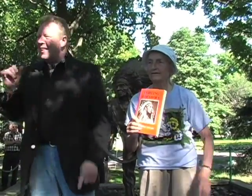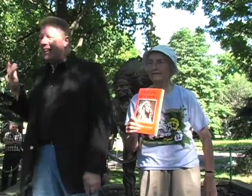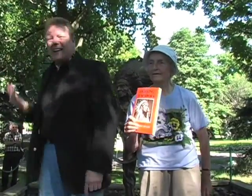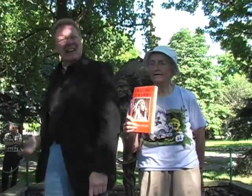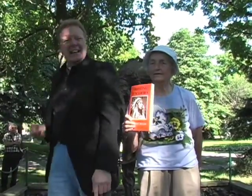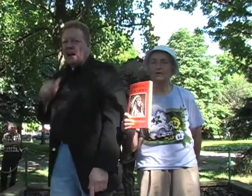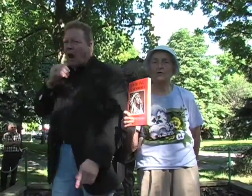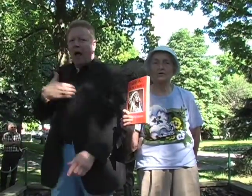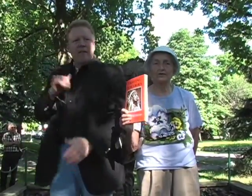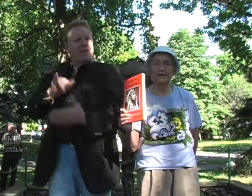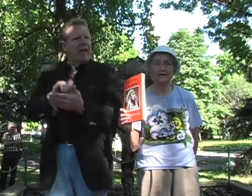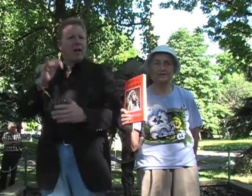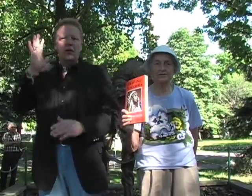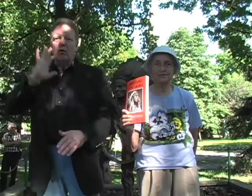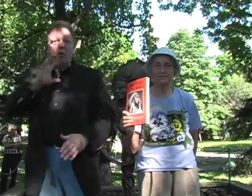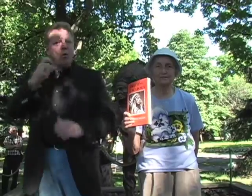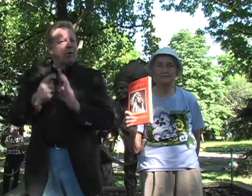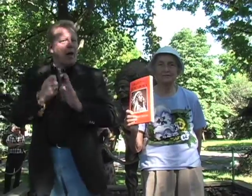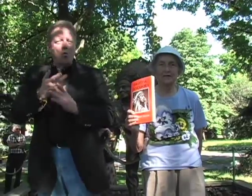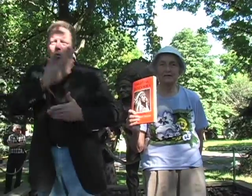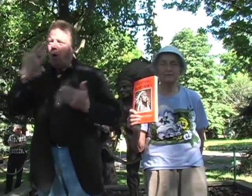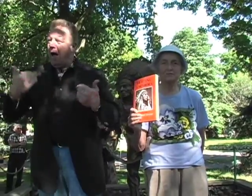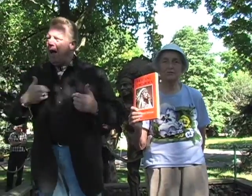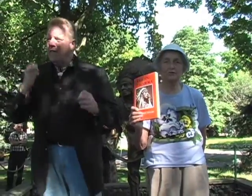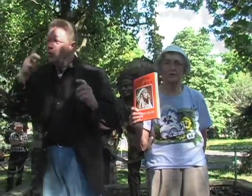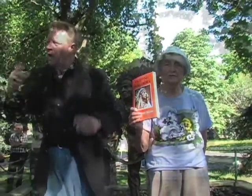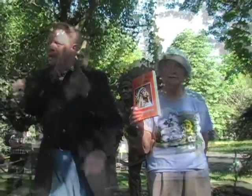He does not have that during his time. Did not have an education.